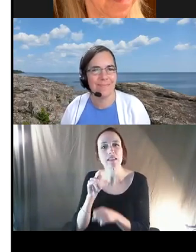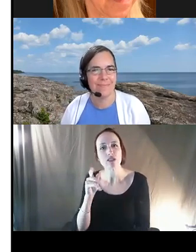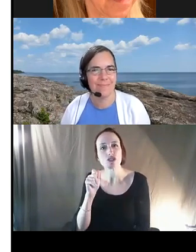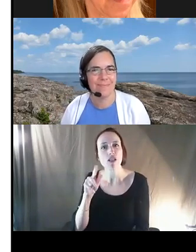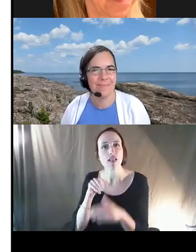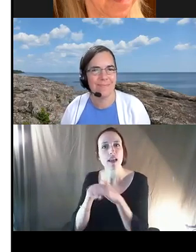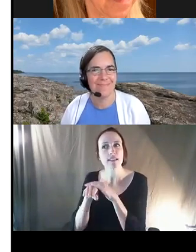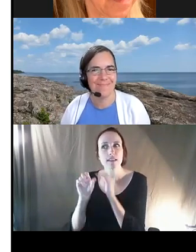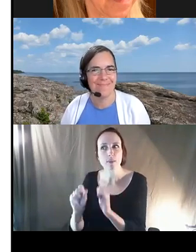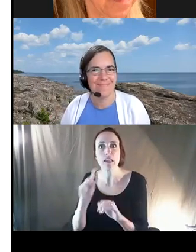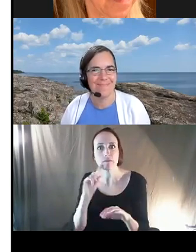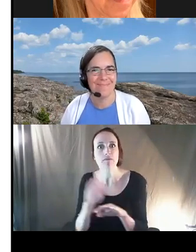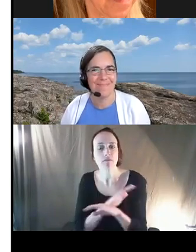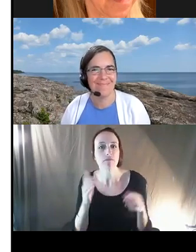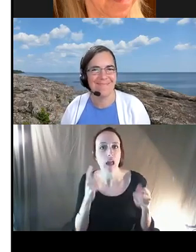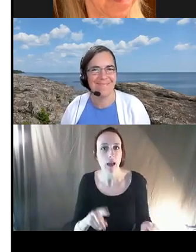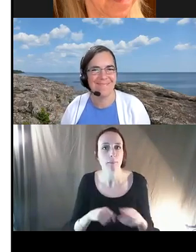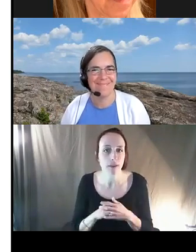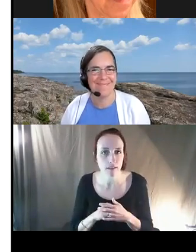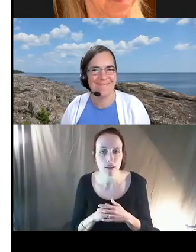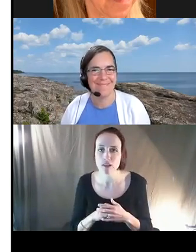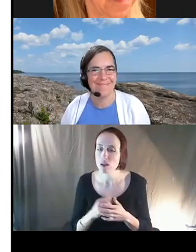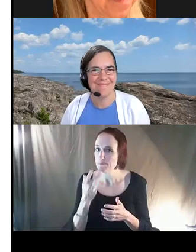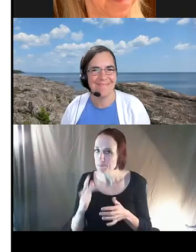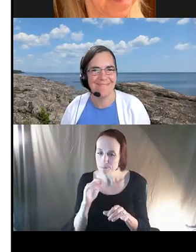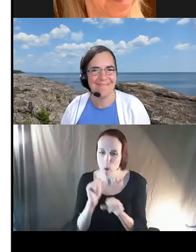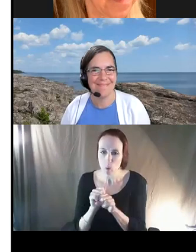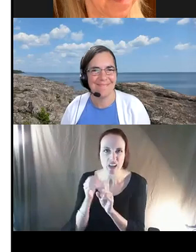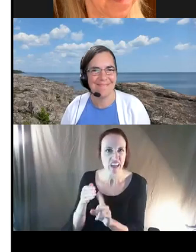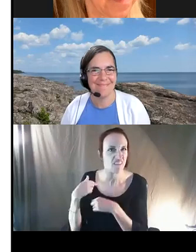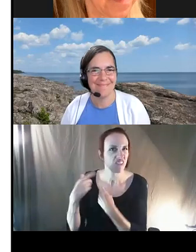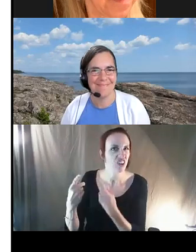the good fortune to work there ten years. Prior to that I worked at the University of